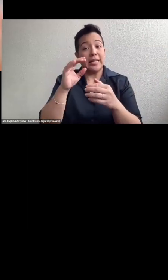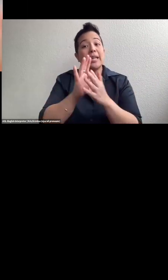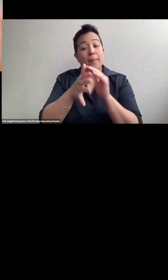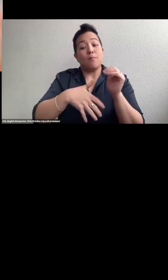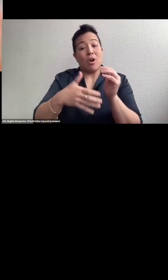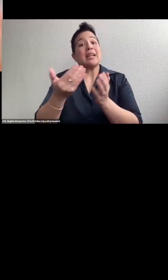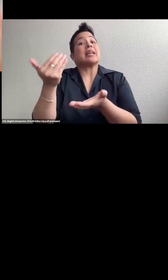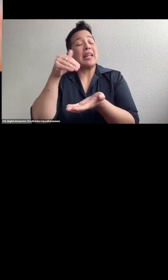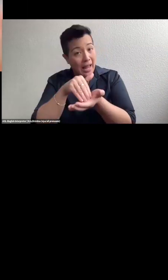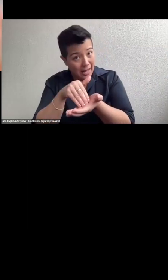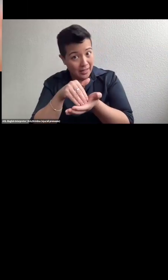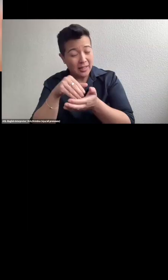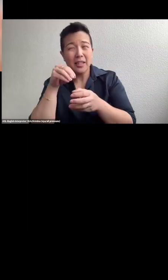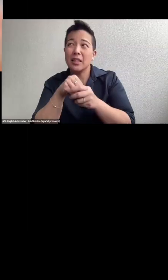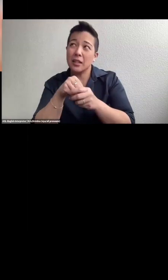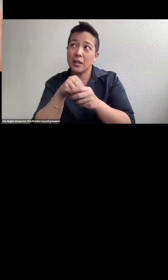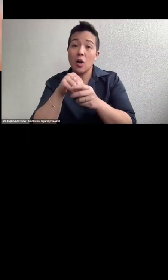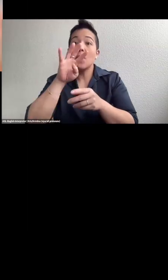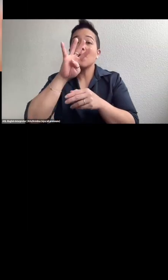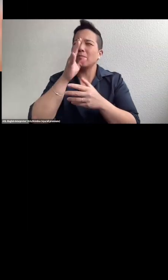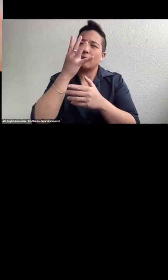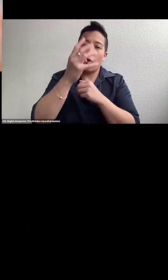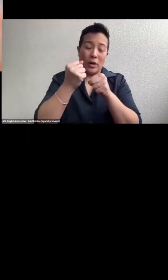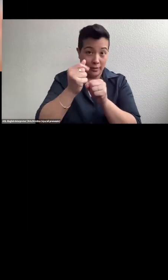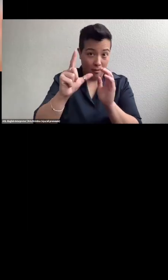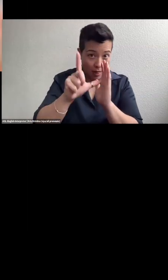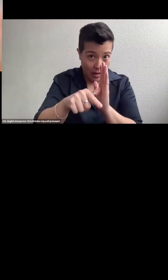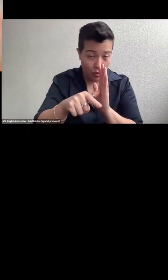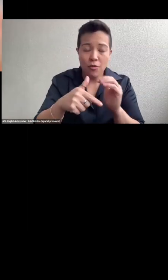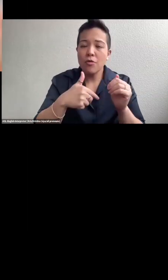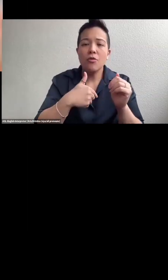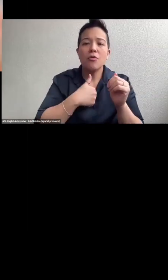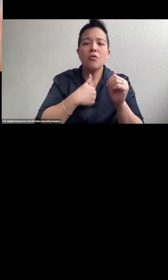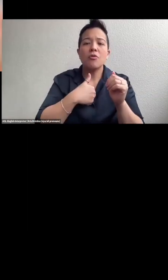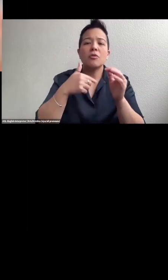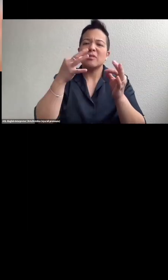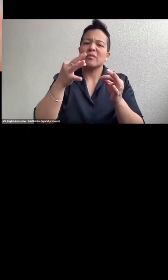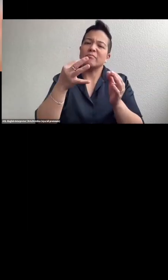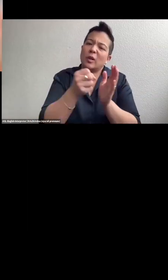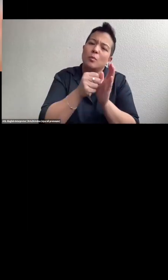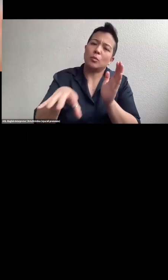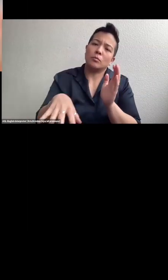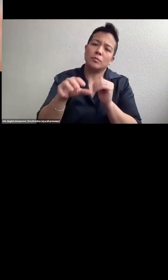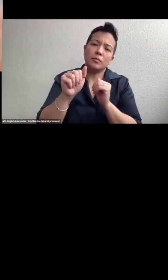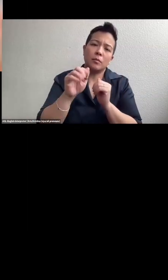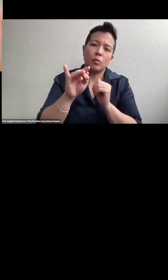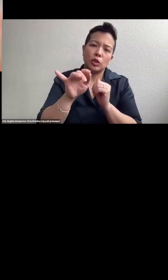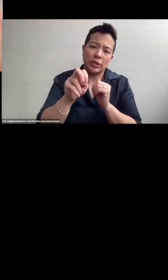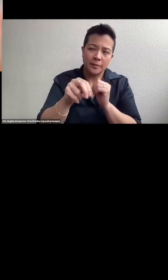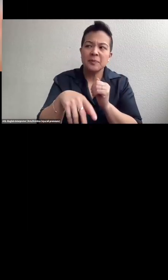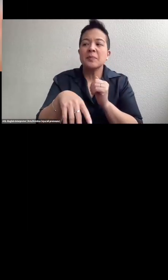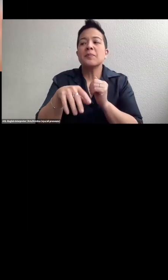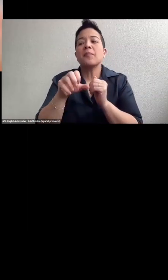four years later, I opted to have an abortion. So um,